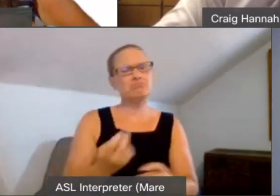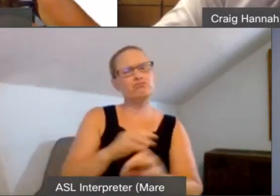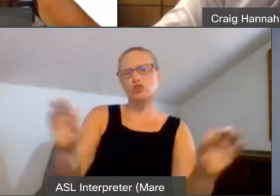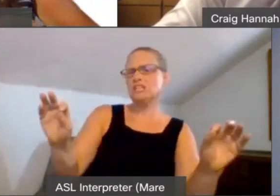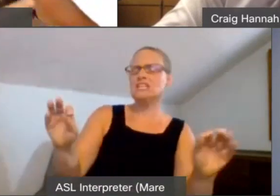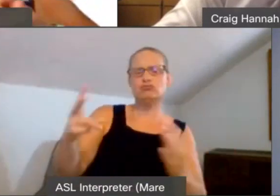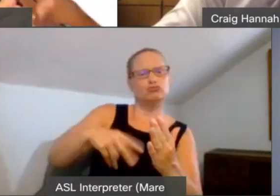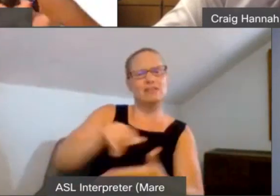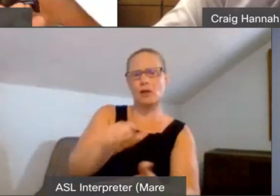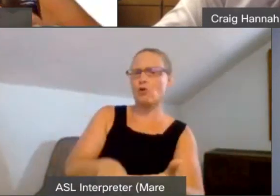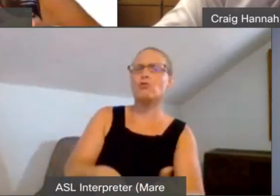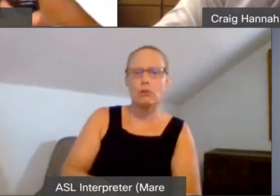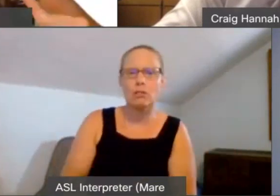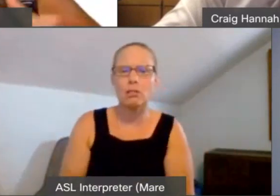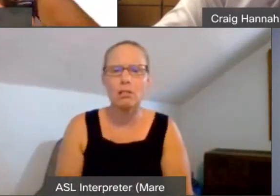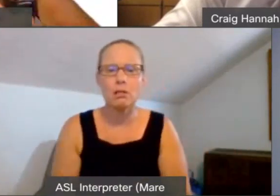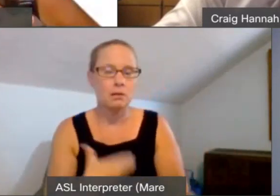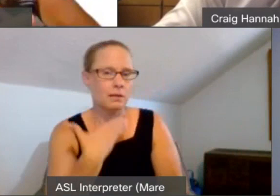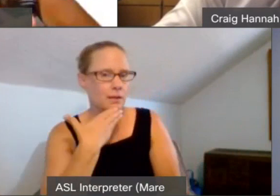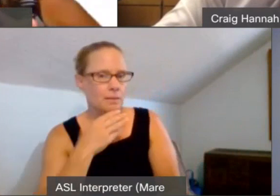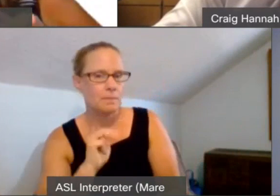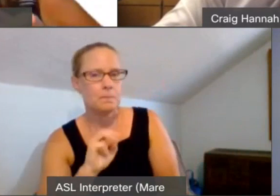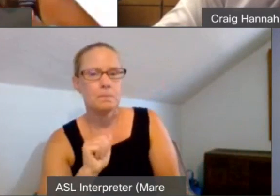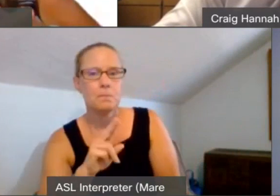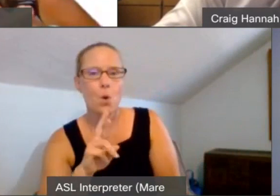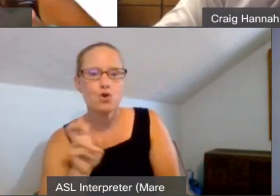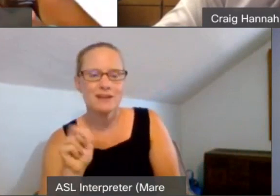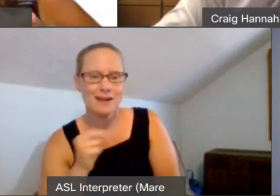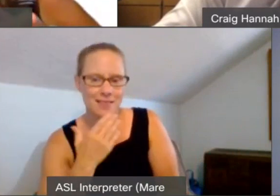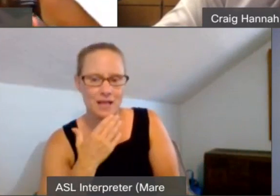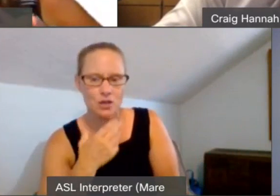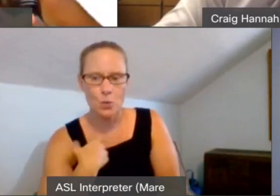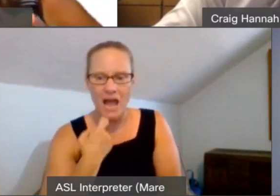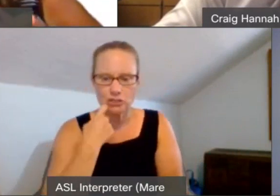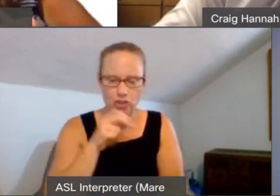Thank you. I just looked down at the clock I'm almost shocked that